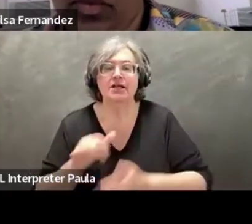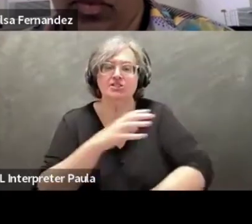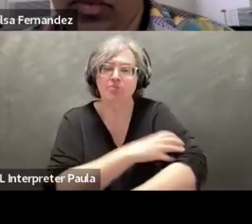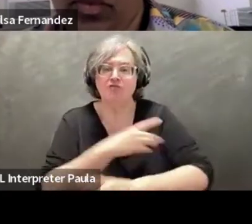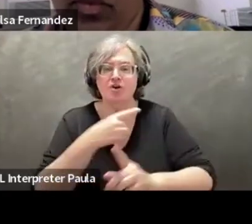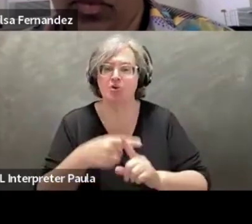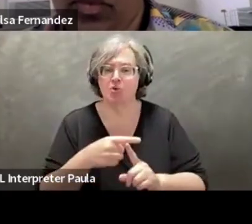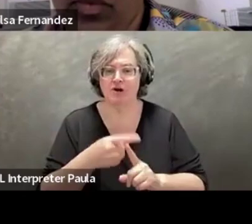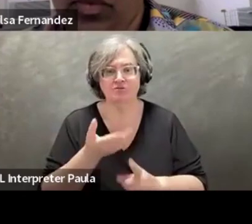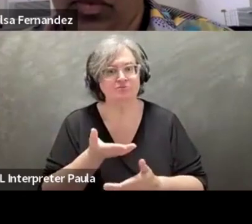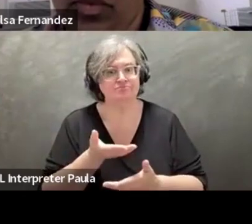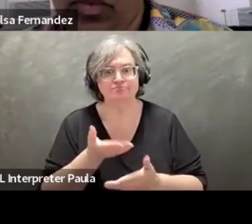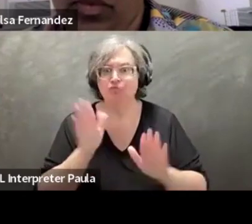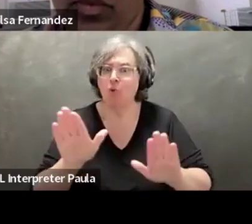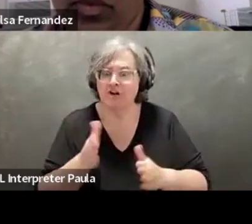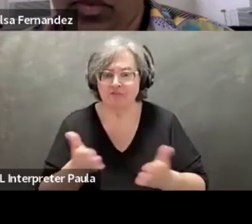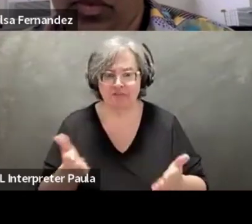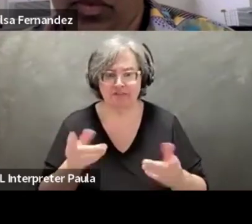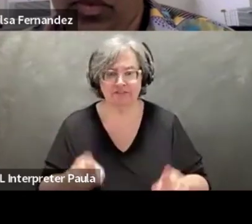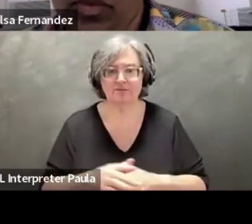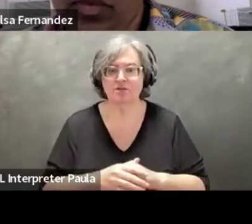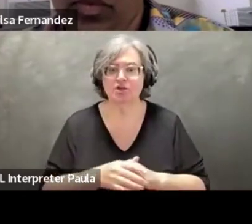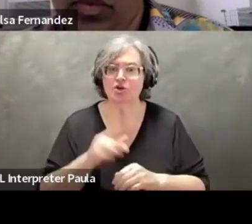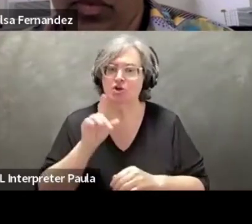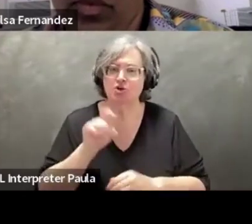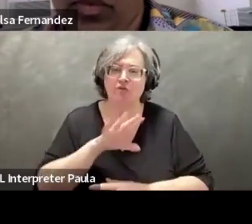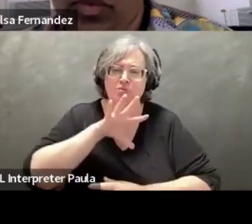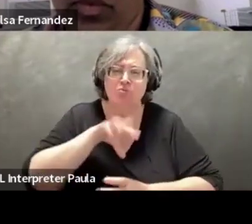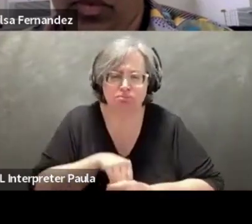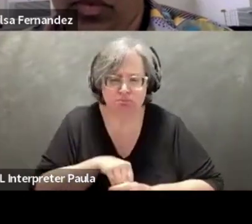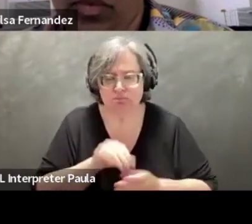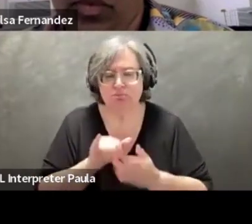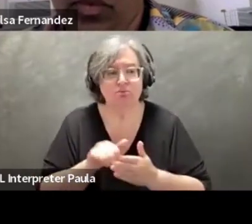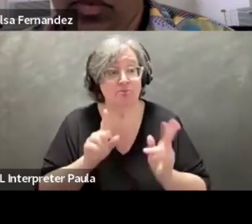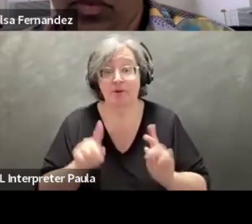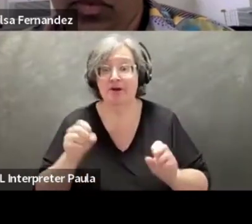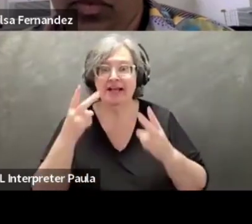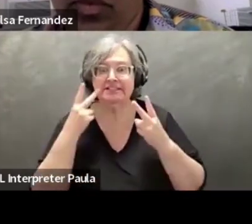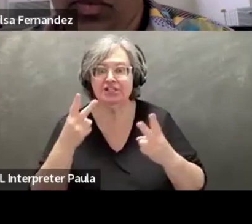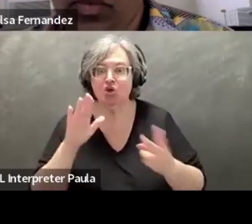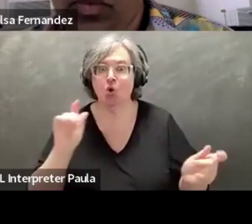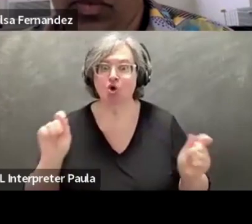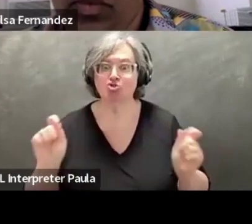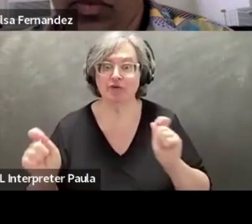things that can occur and embodying that in the world, and allowing people to see your transformation, you know, from